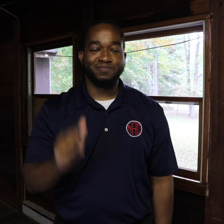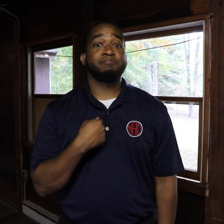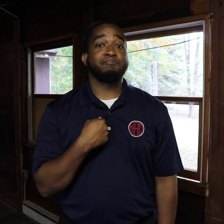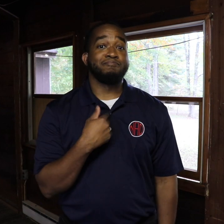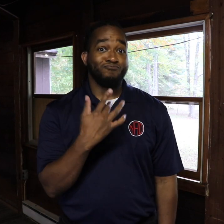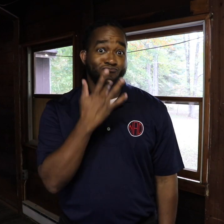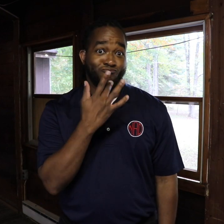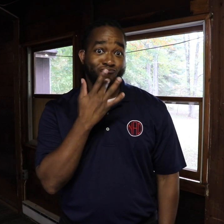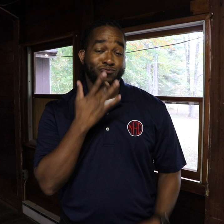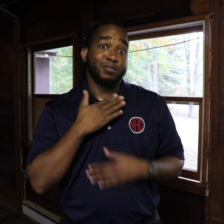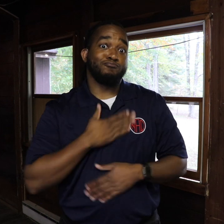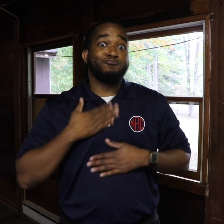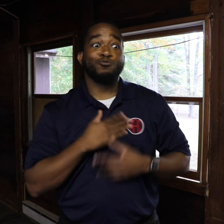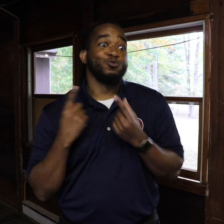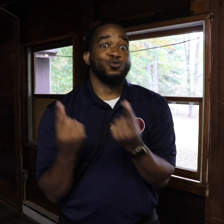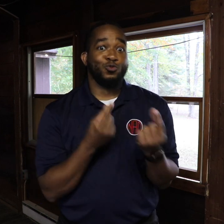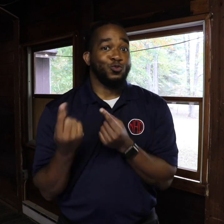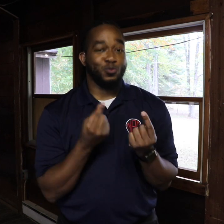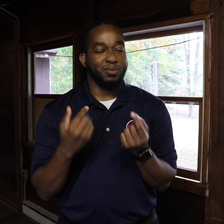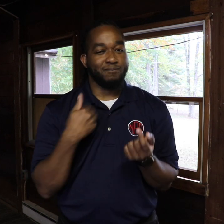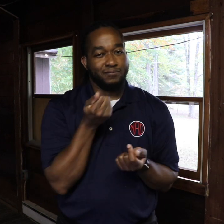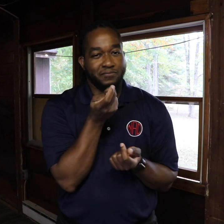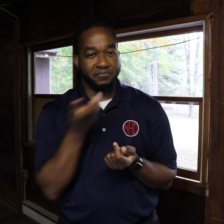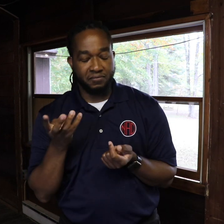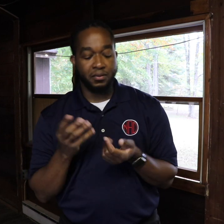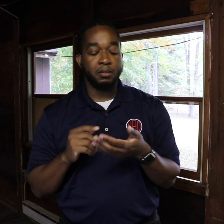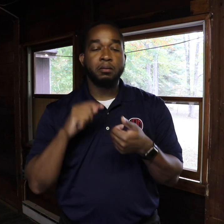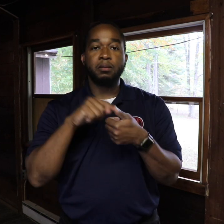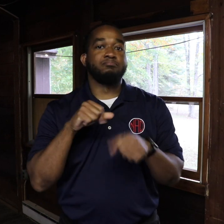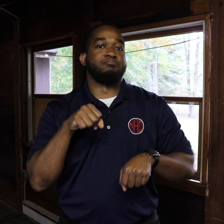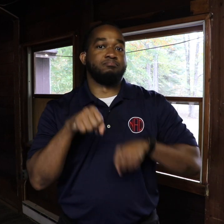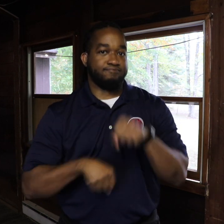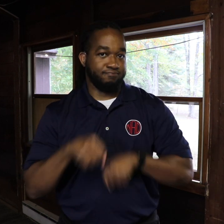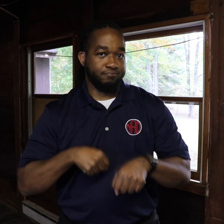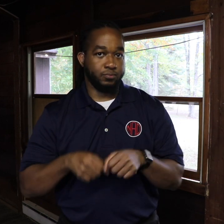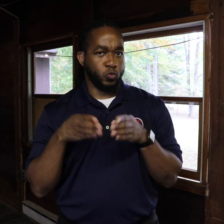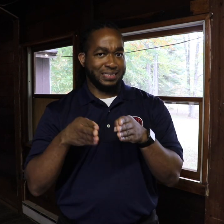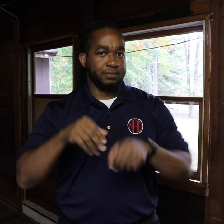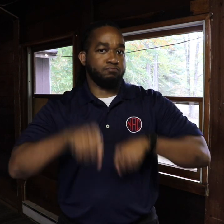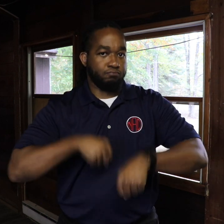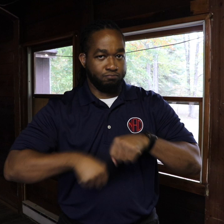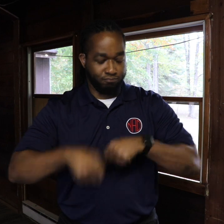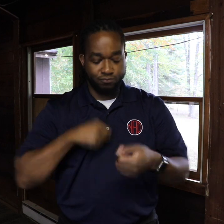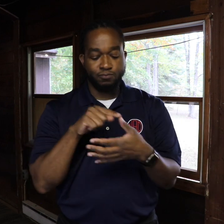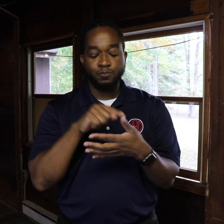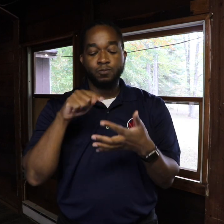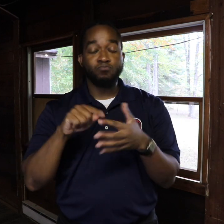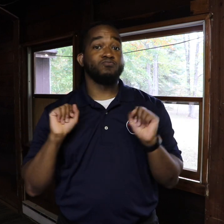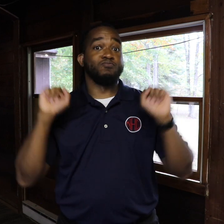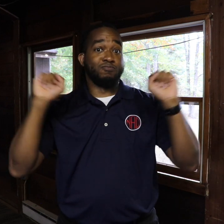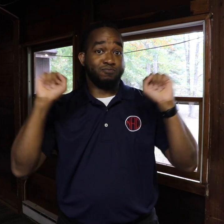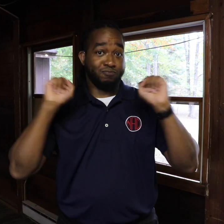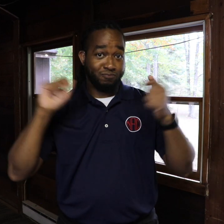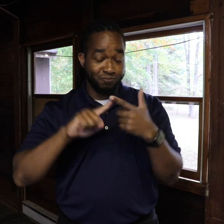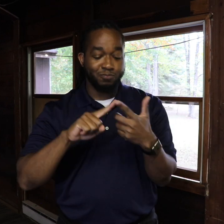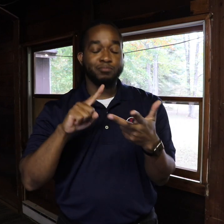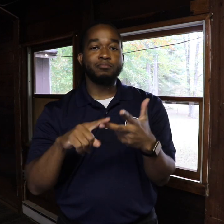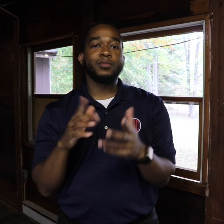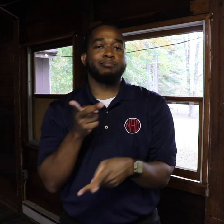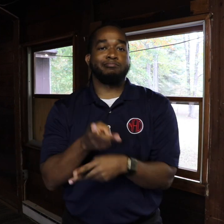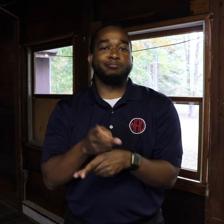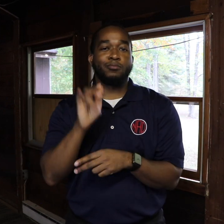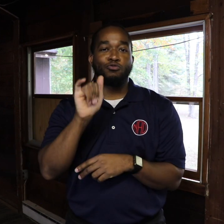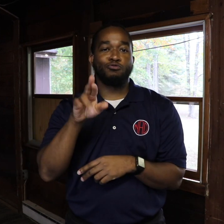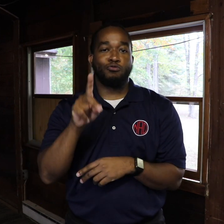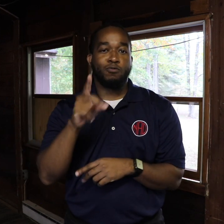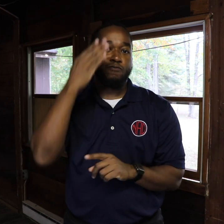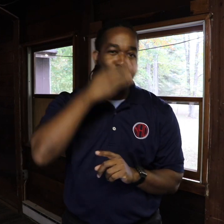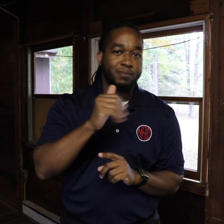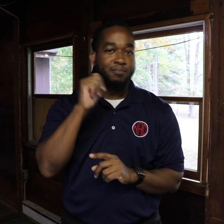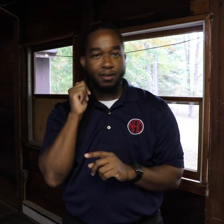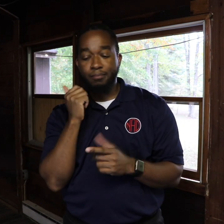Some of my favorite hobbies are biking, exercising, and gardening in both the front yard and backyard